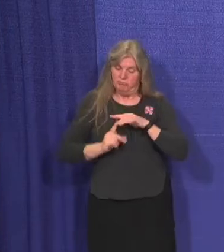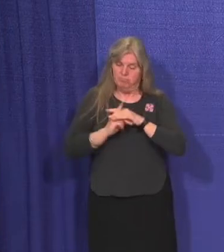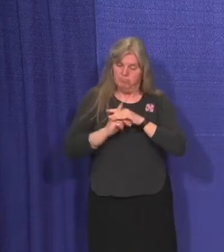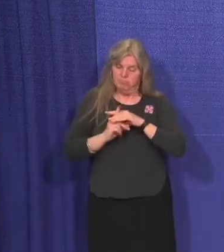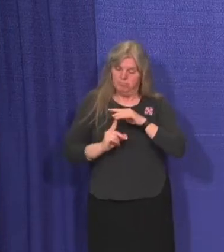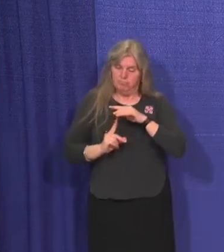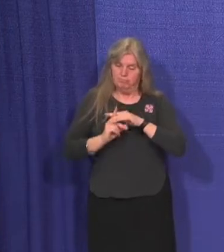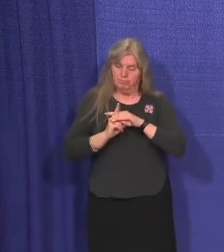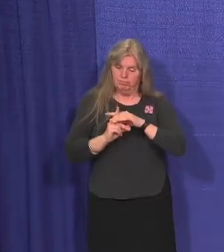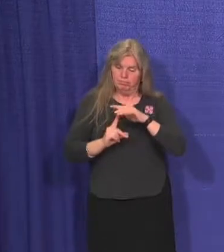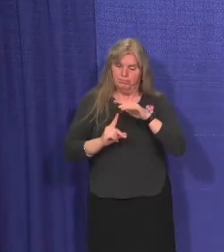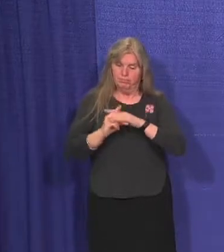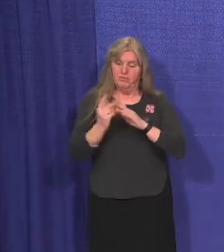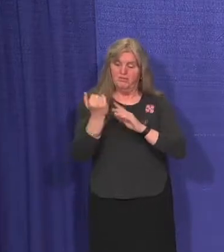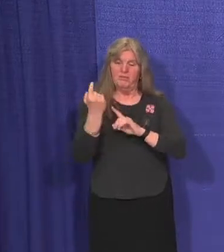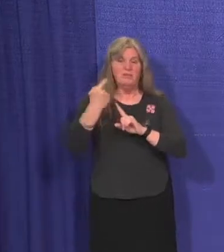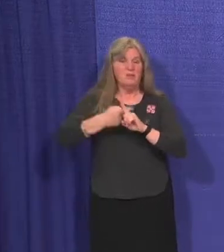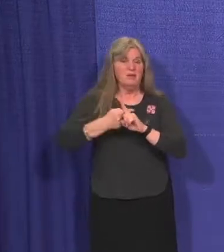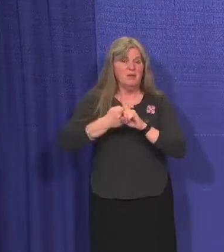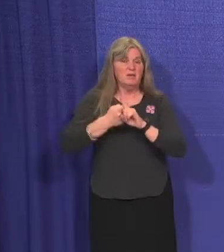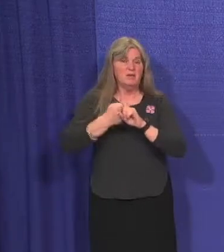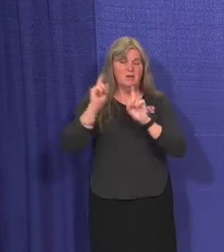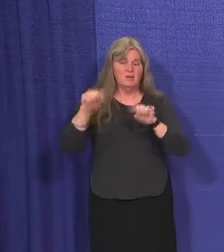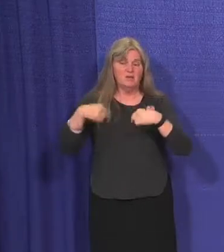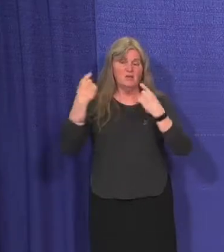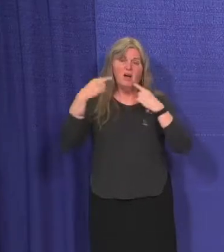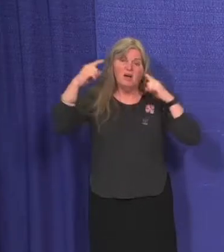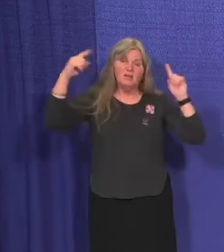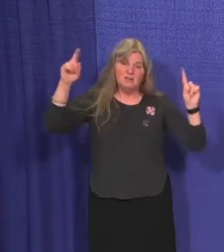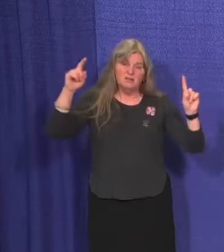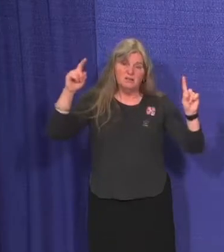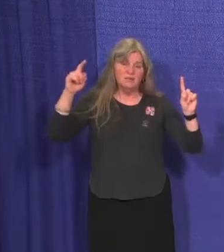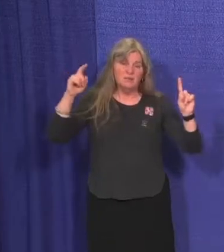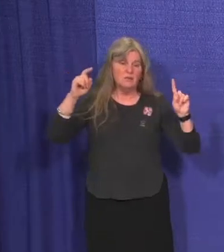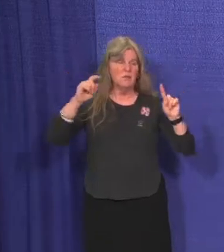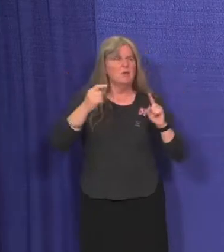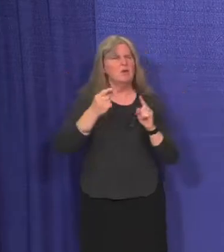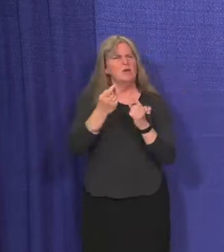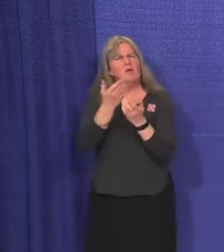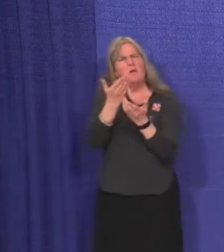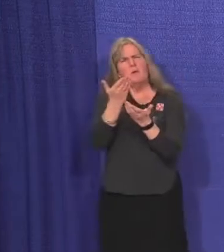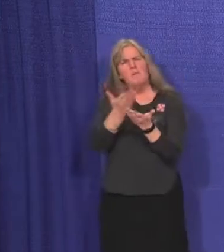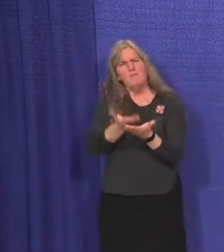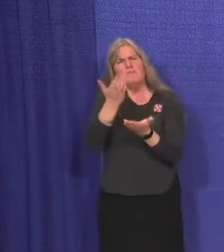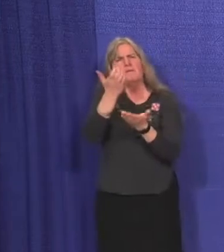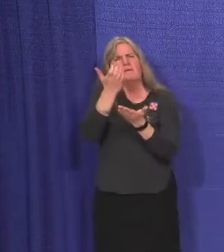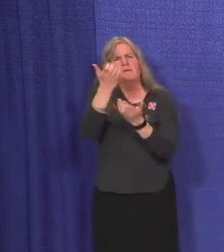consider a few things. The COVID measures in place work well.